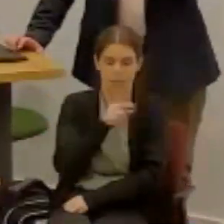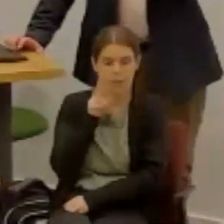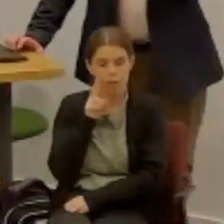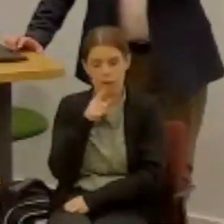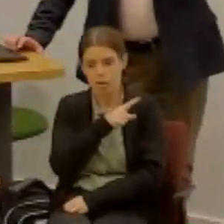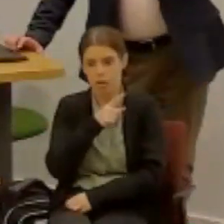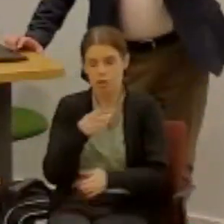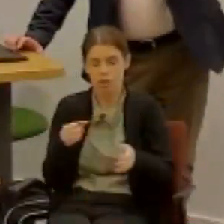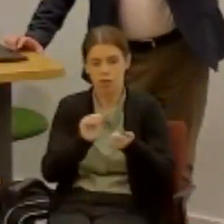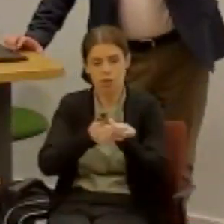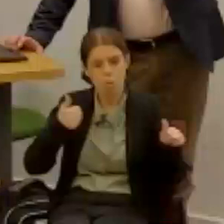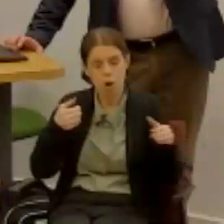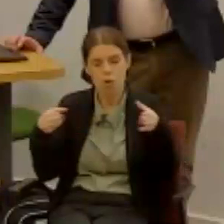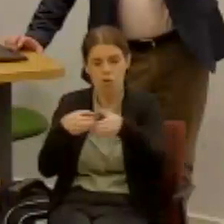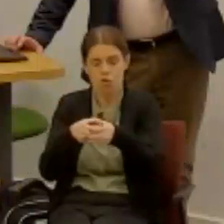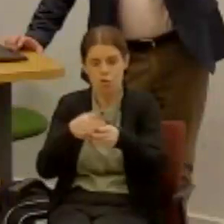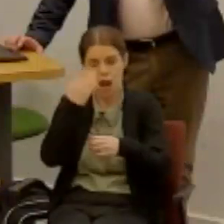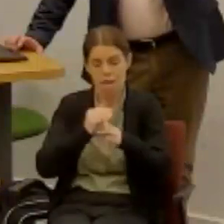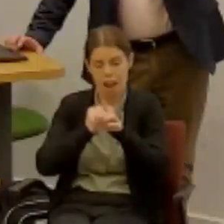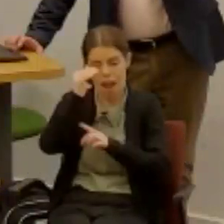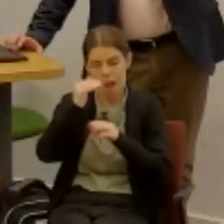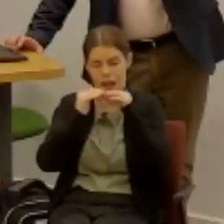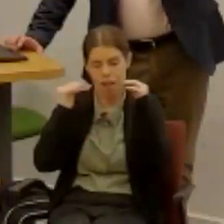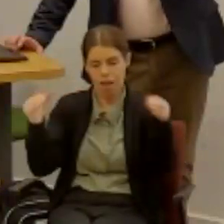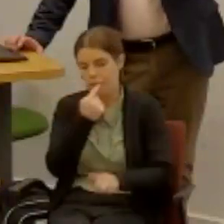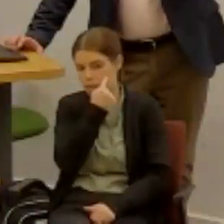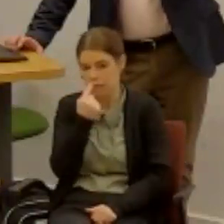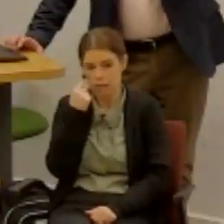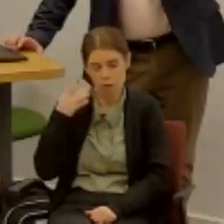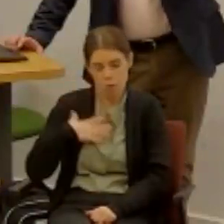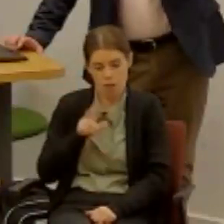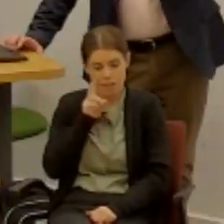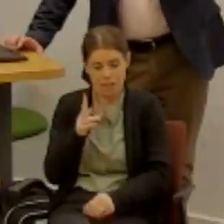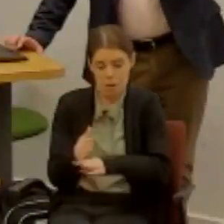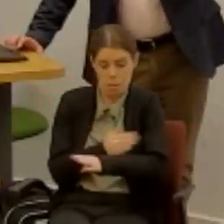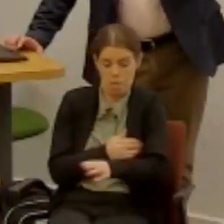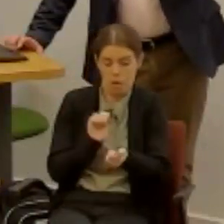There's very, very high level of evidence that they demand to see before they make any changes.